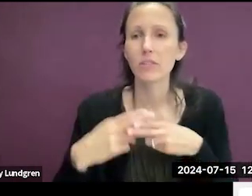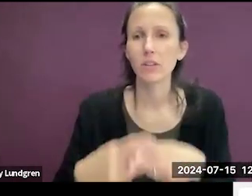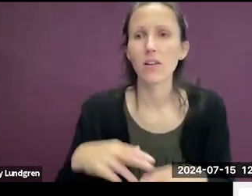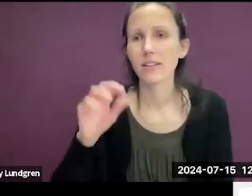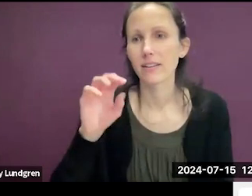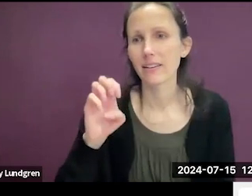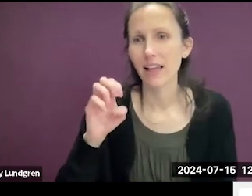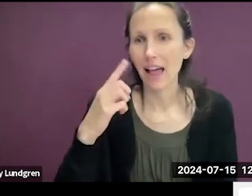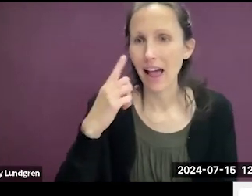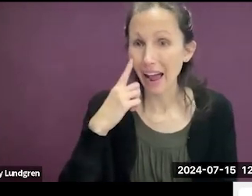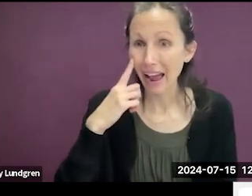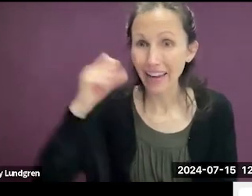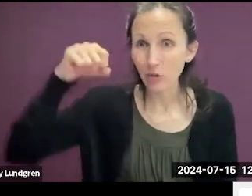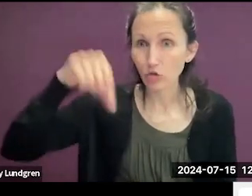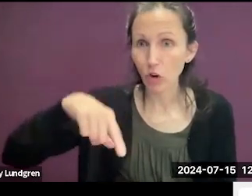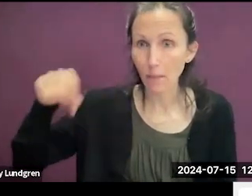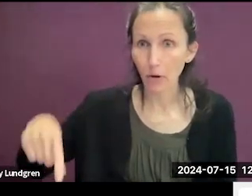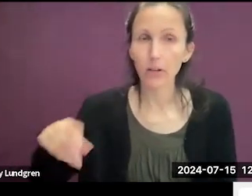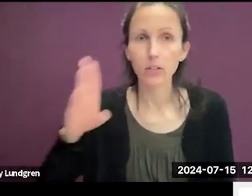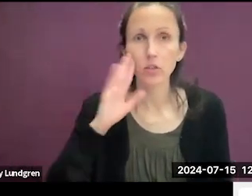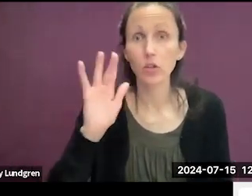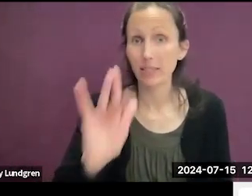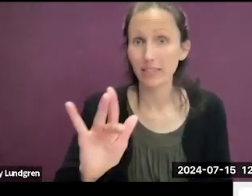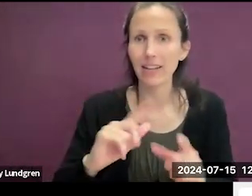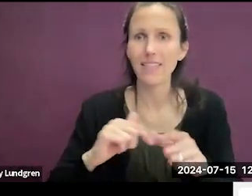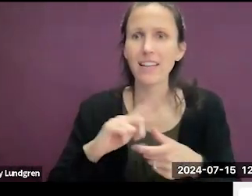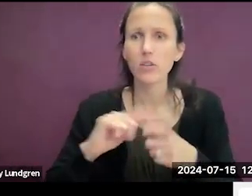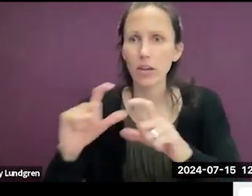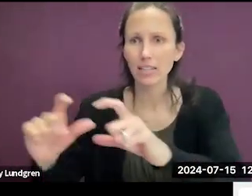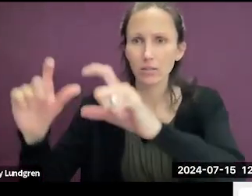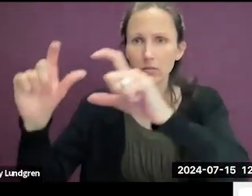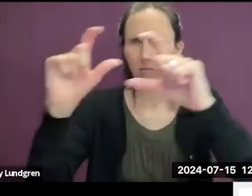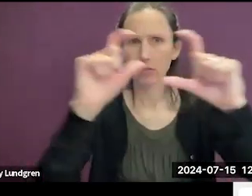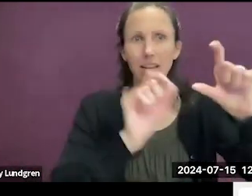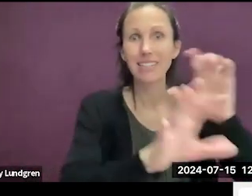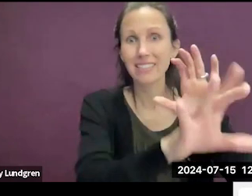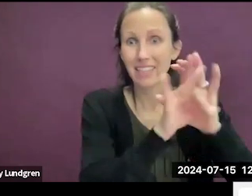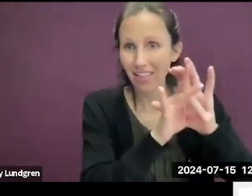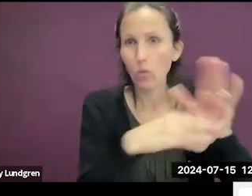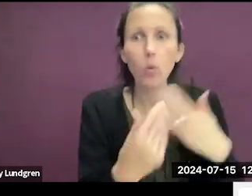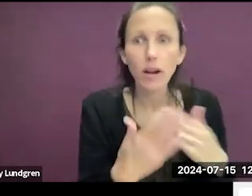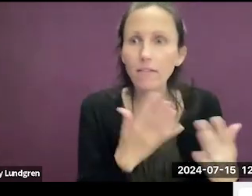and pick up the blue from this specific screen, and it's gonna give me my contrast ratio,